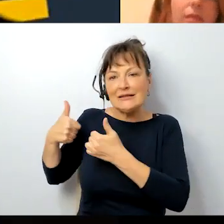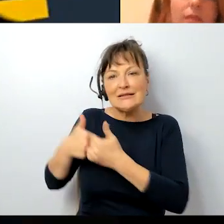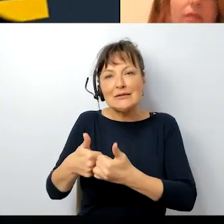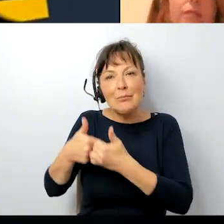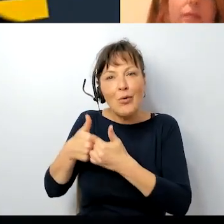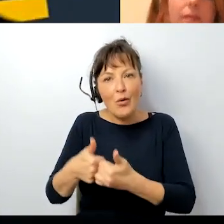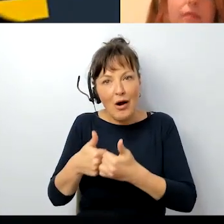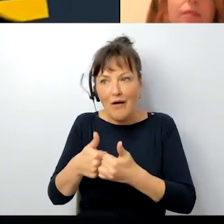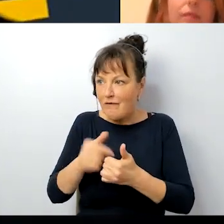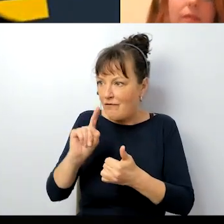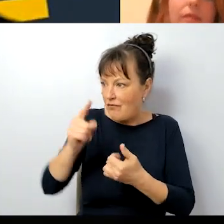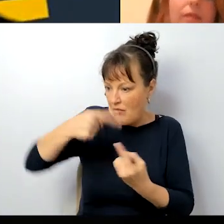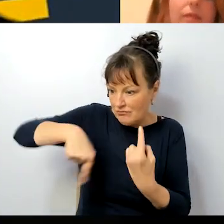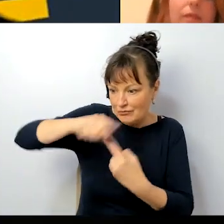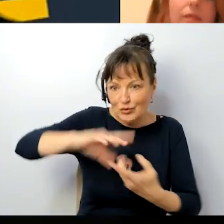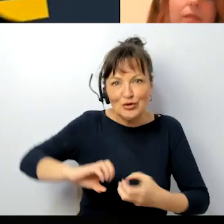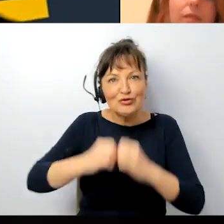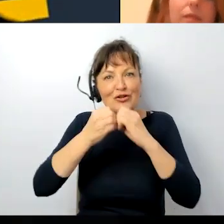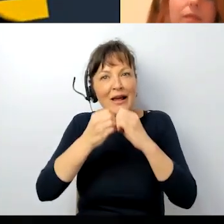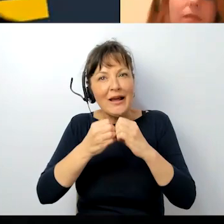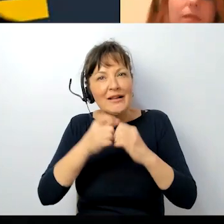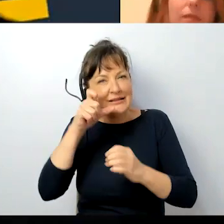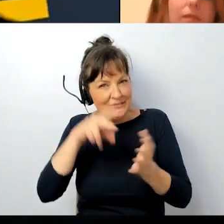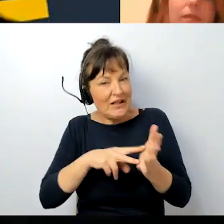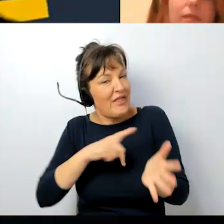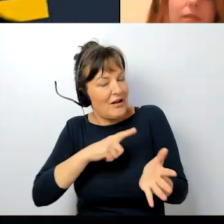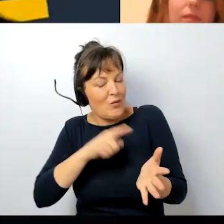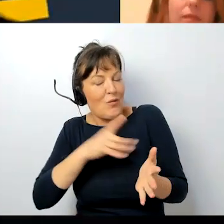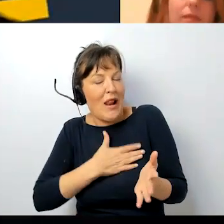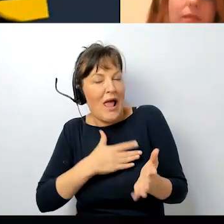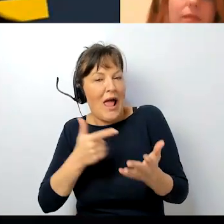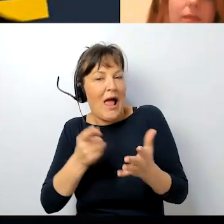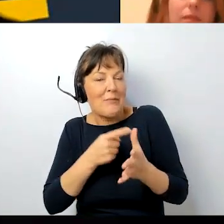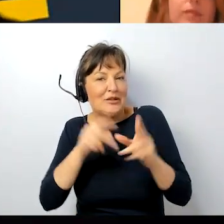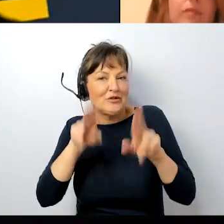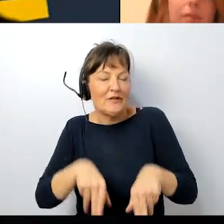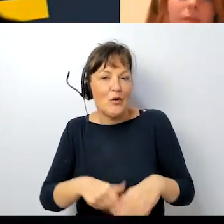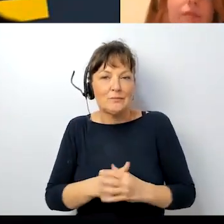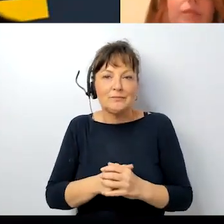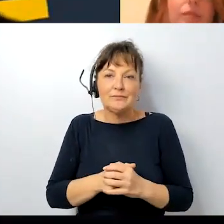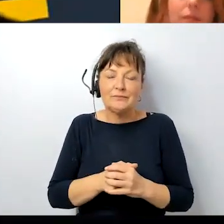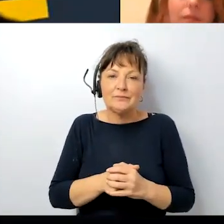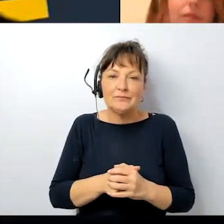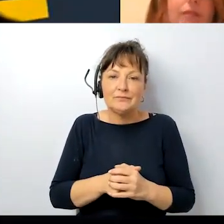whereas a CV might vary depending on the support that someone has been given to create